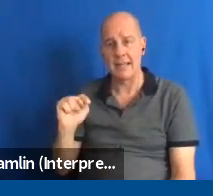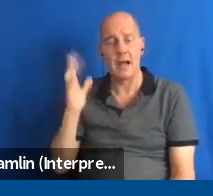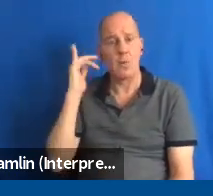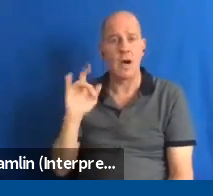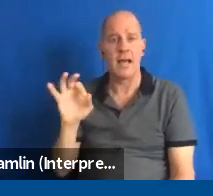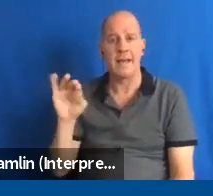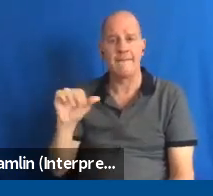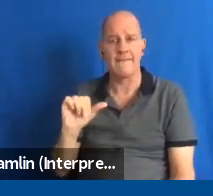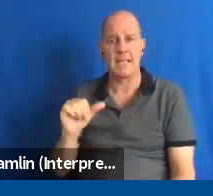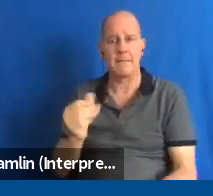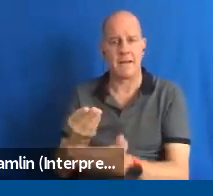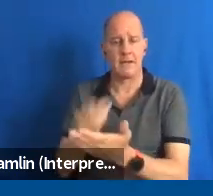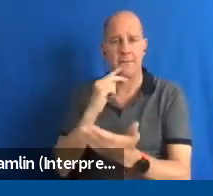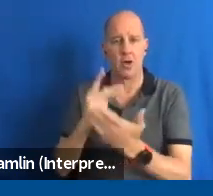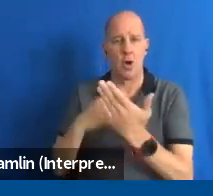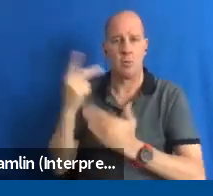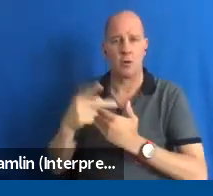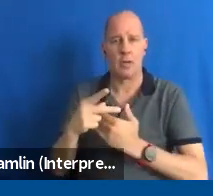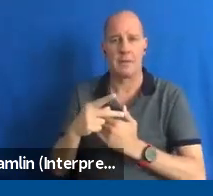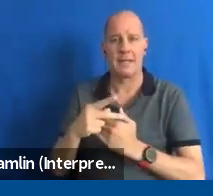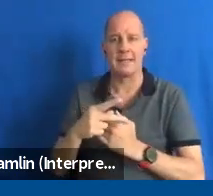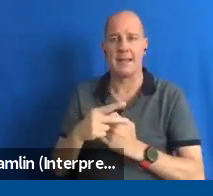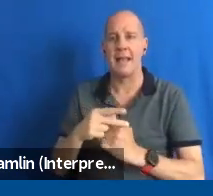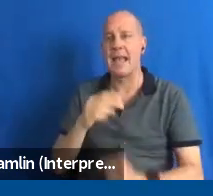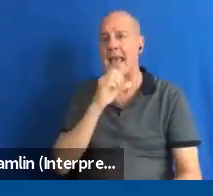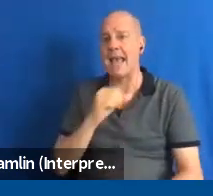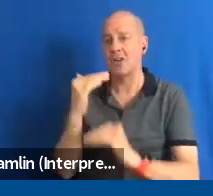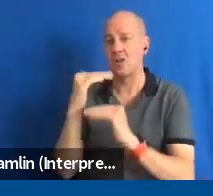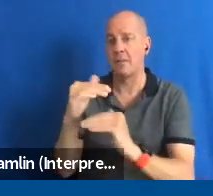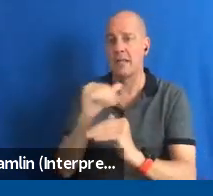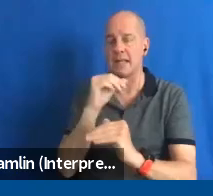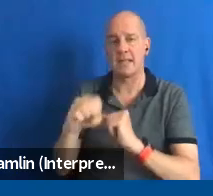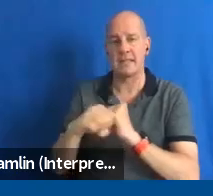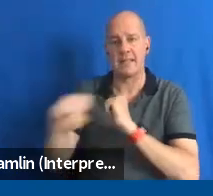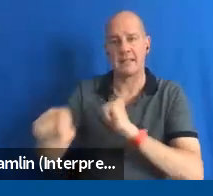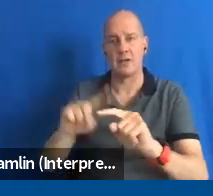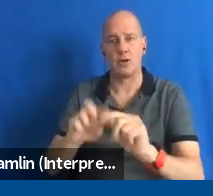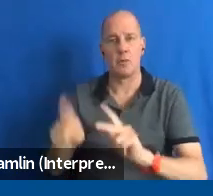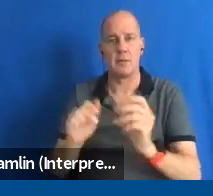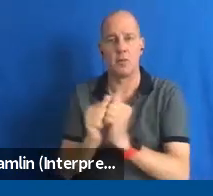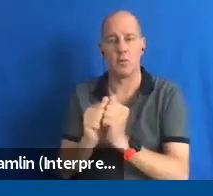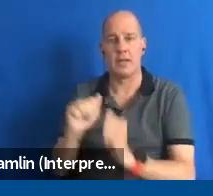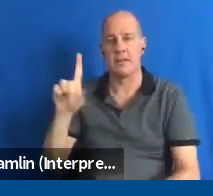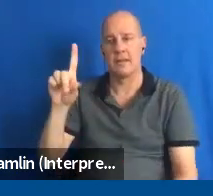programs is age limited and does not extend to people with disabilities under the age of 60